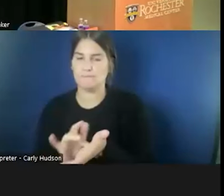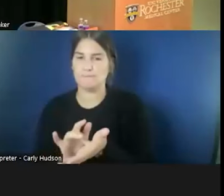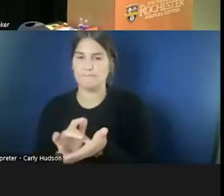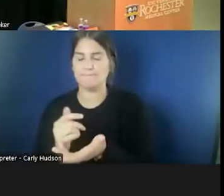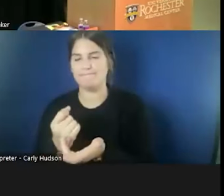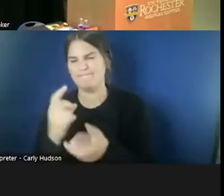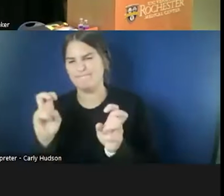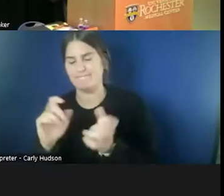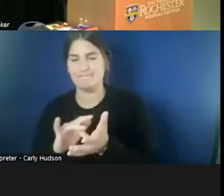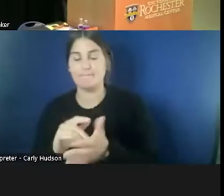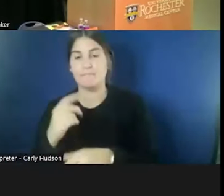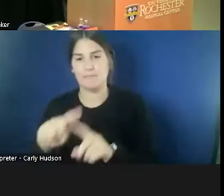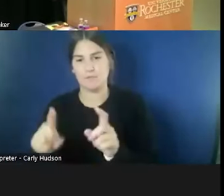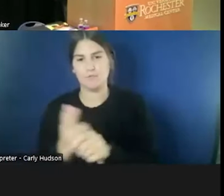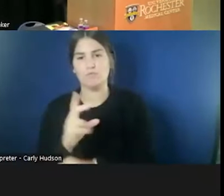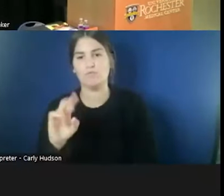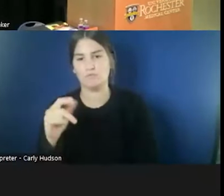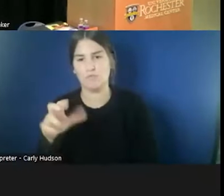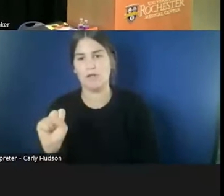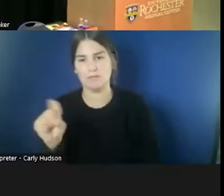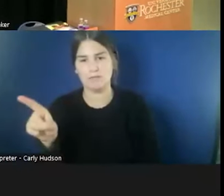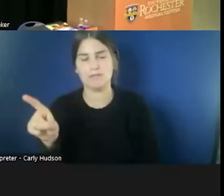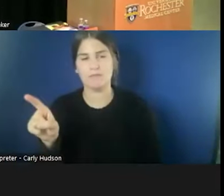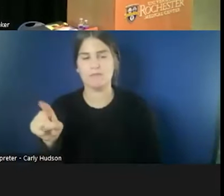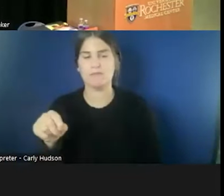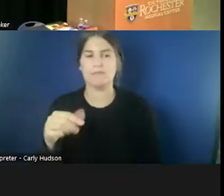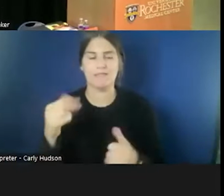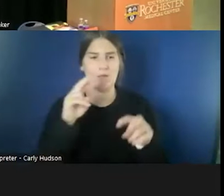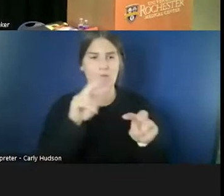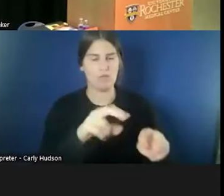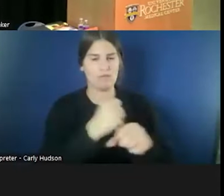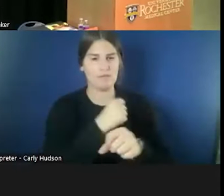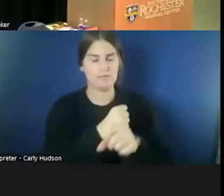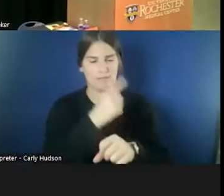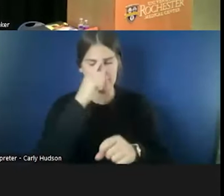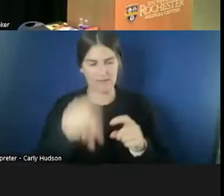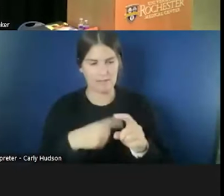I look at these statistics and I look at drug overdoses and having to be a child that saves a